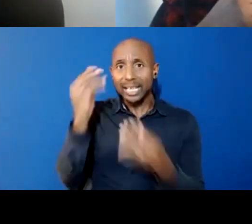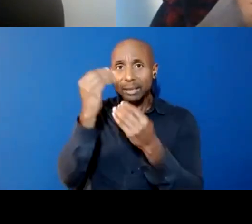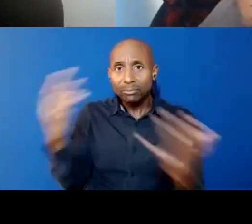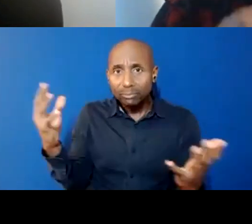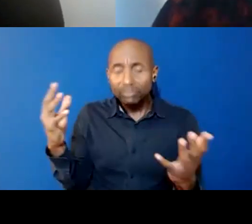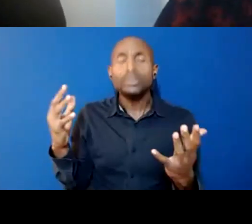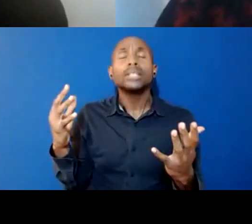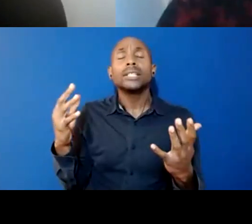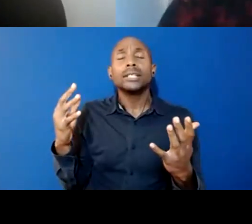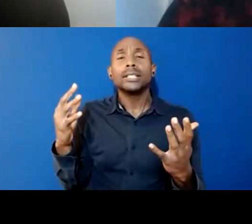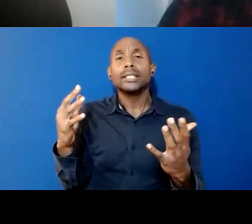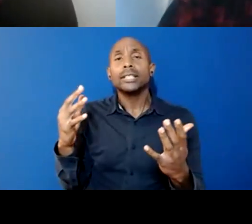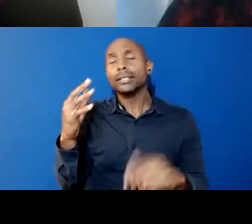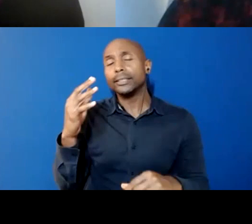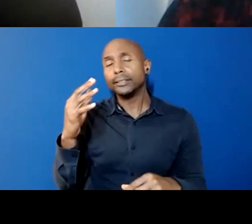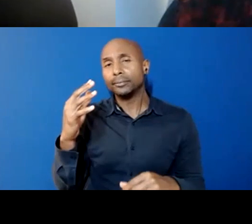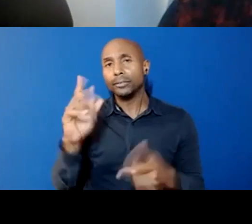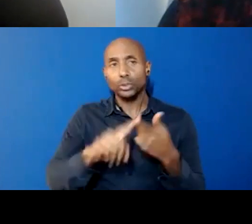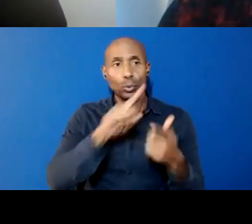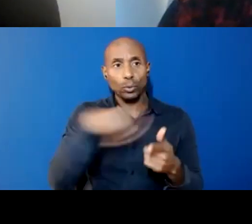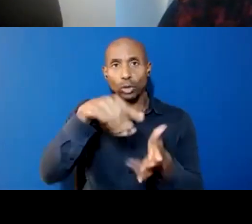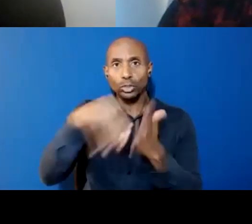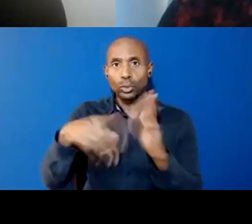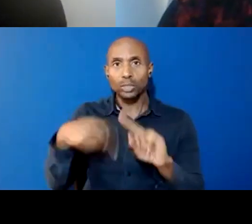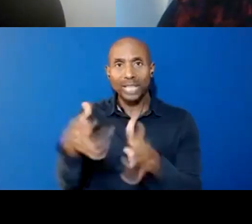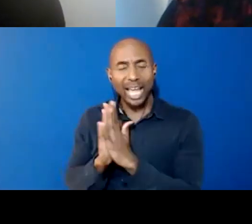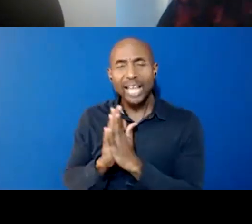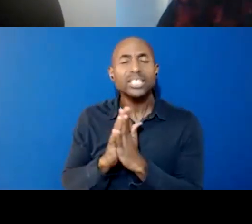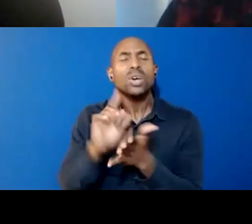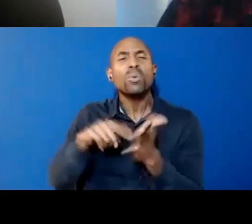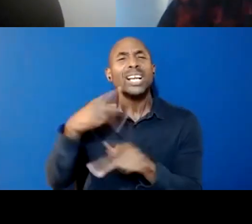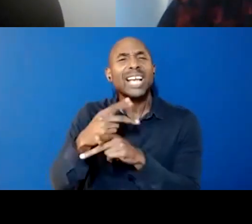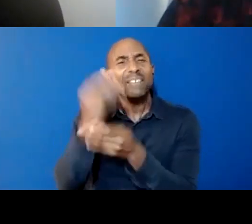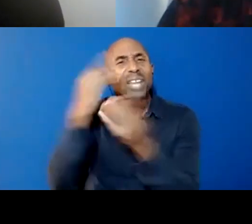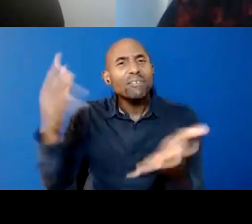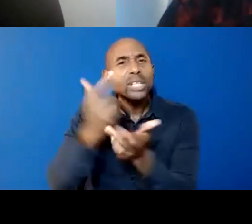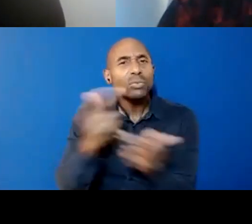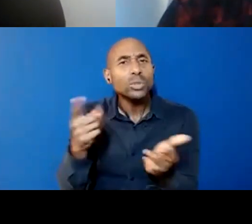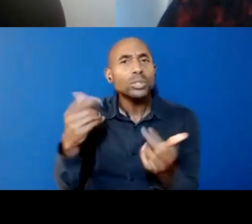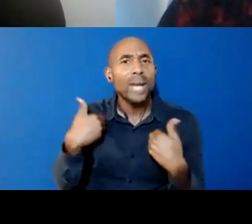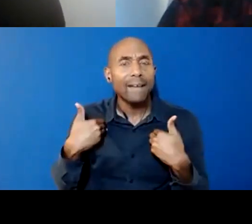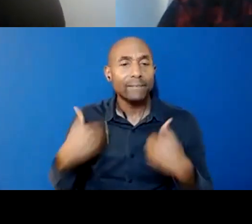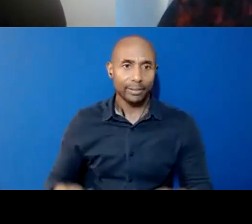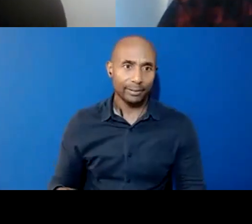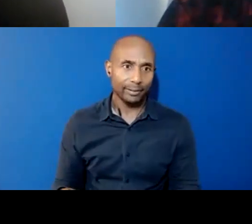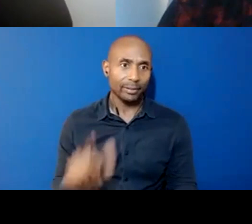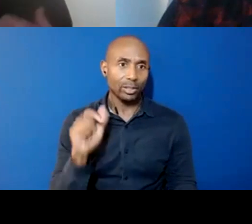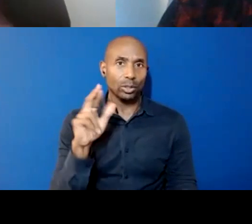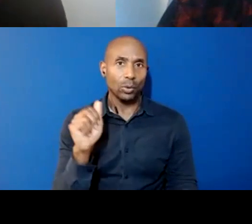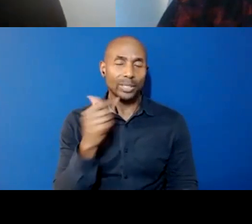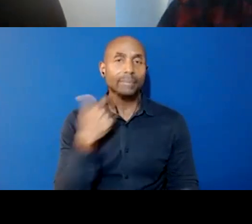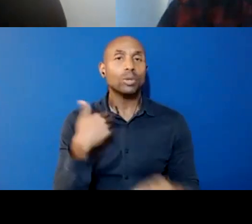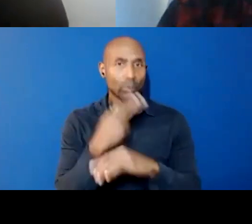For us, we have used some resources in this particular situation.